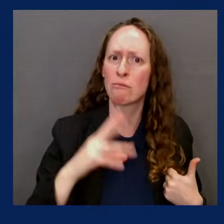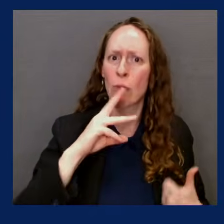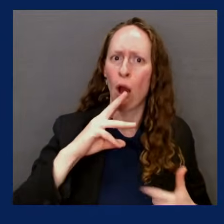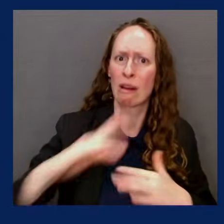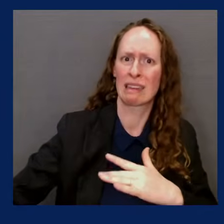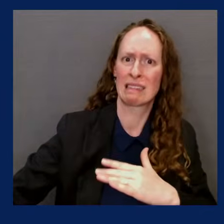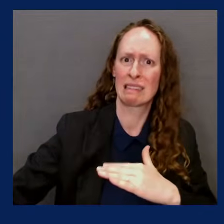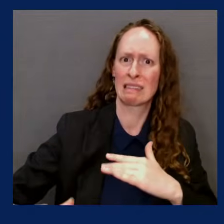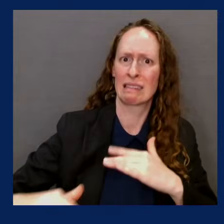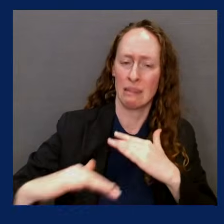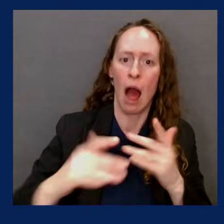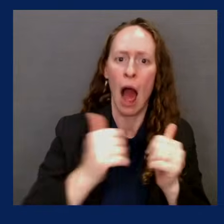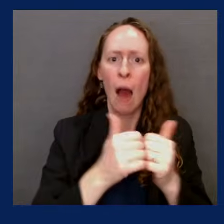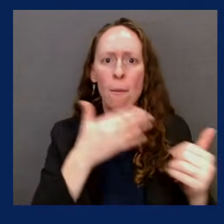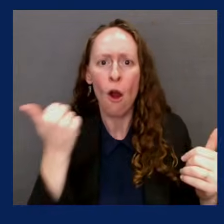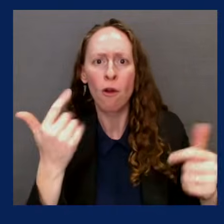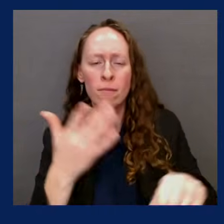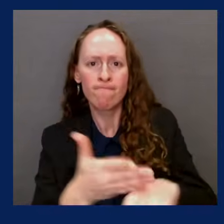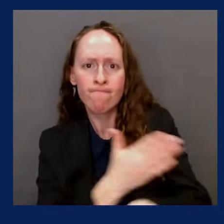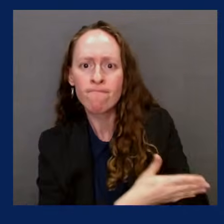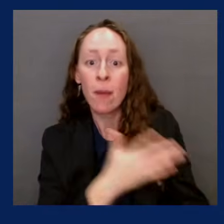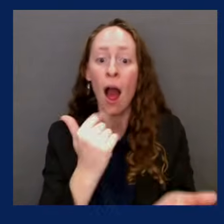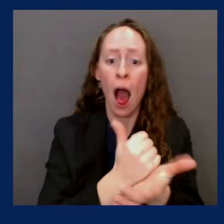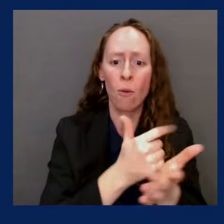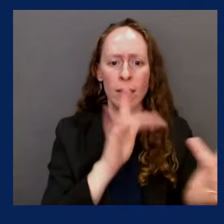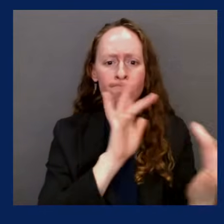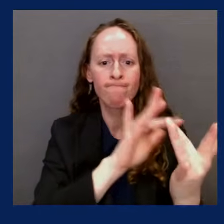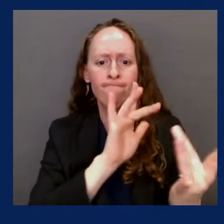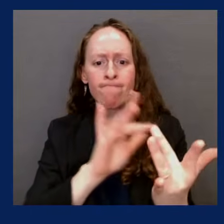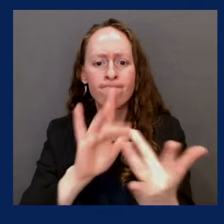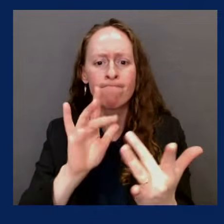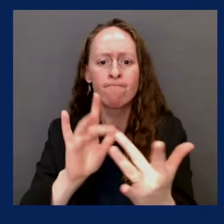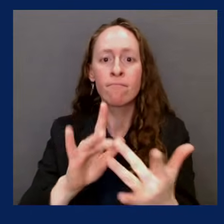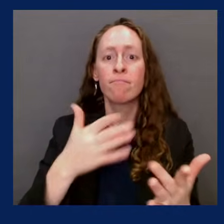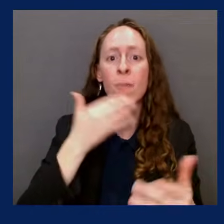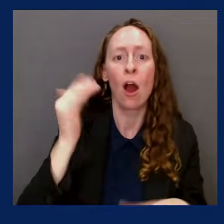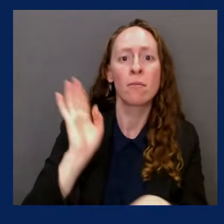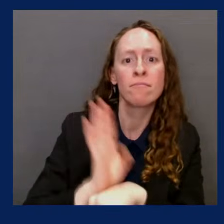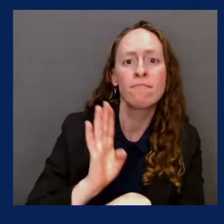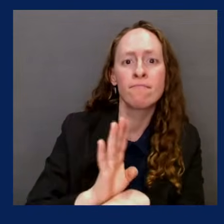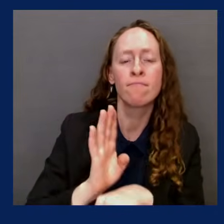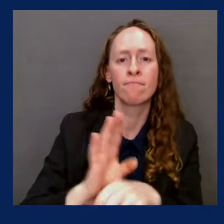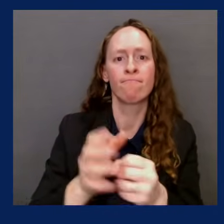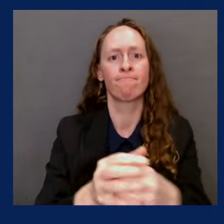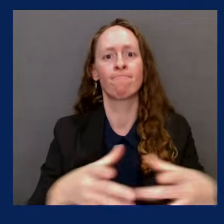to help the transition to clean energy. And finally, our alliance -- the alliance between Australia